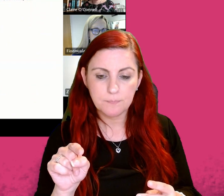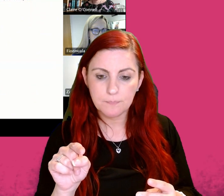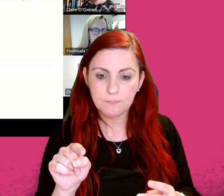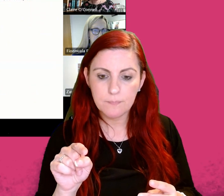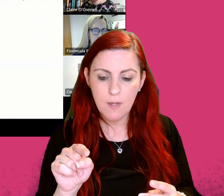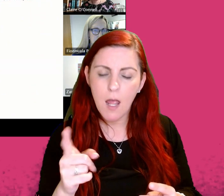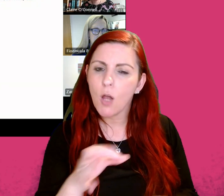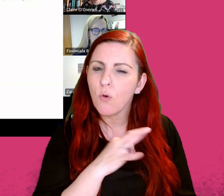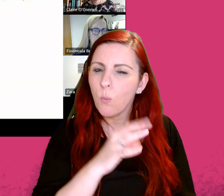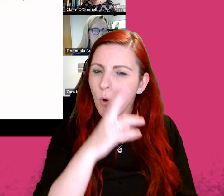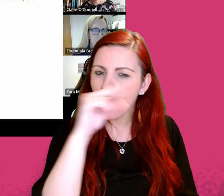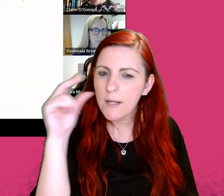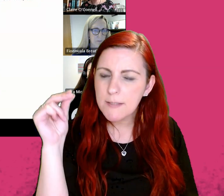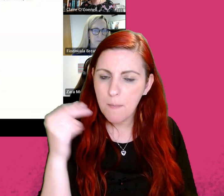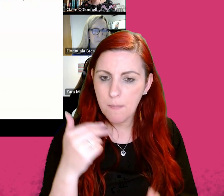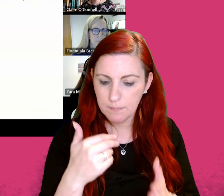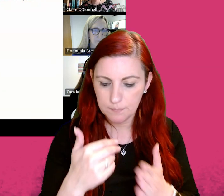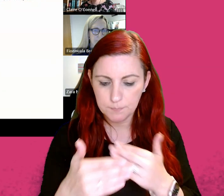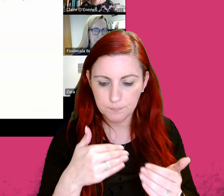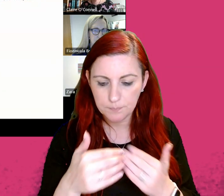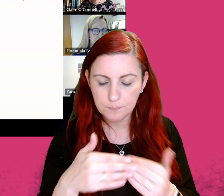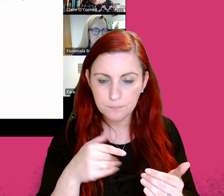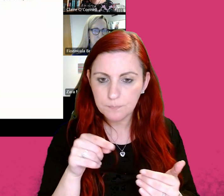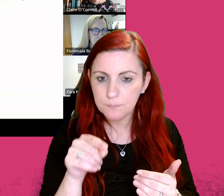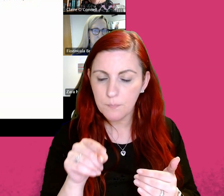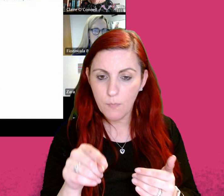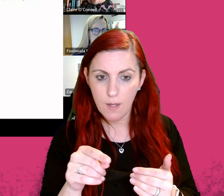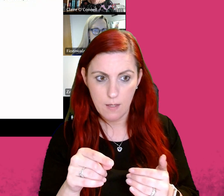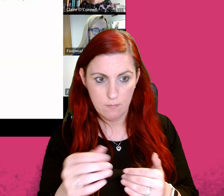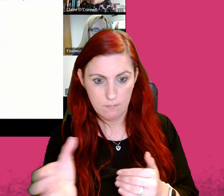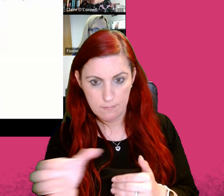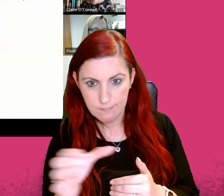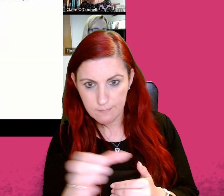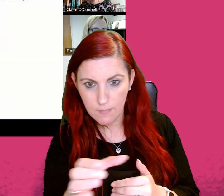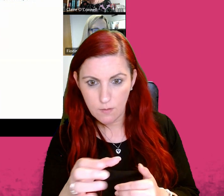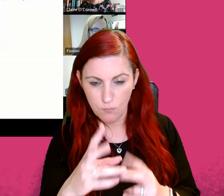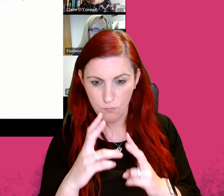is I work with serent rugby players through a project um with the rfu charitable trust and the